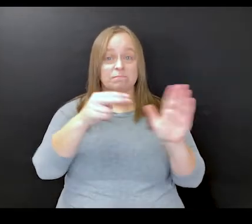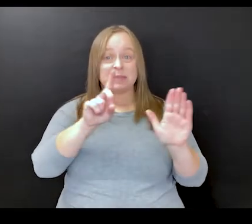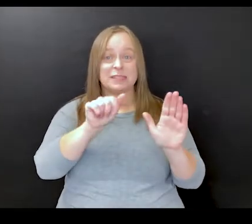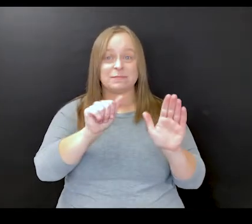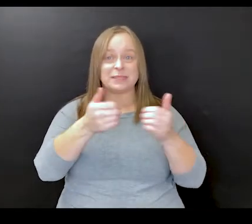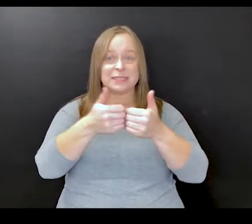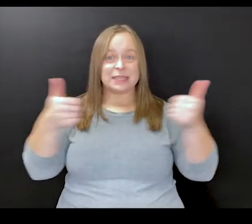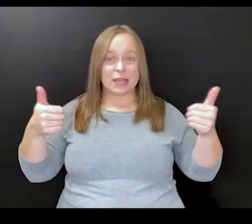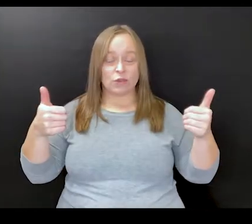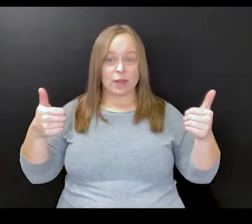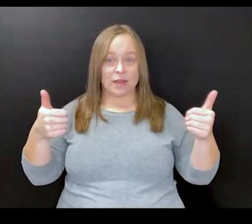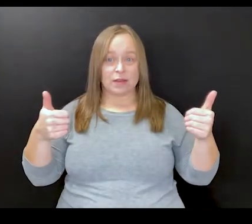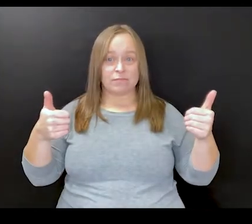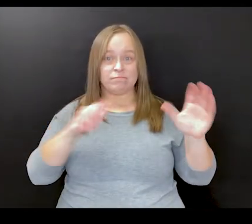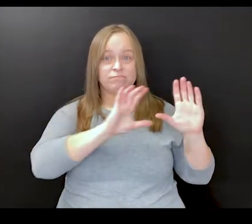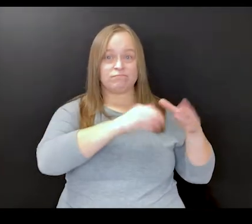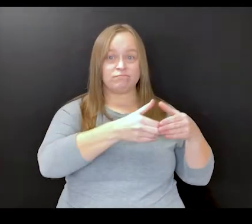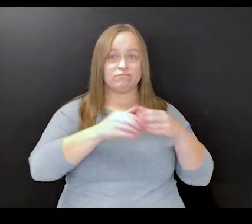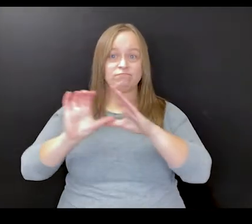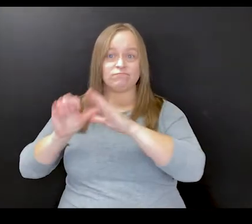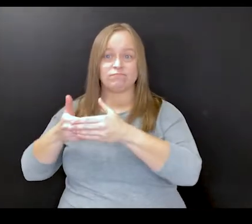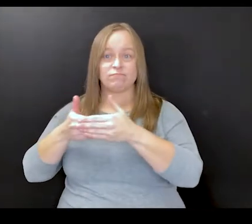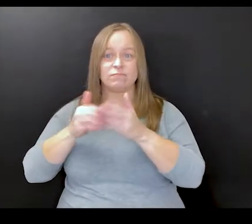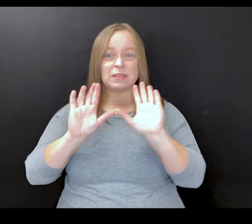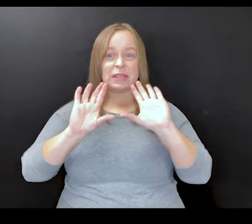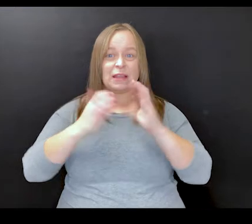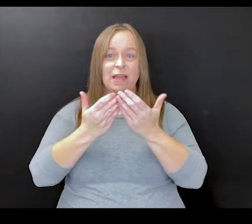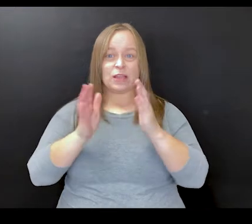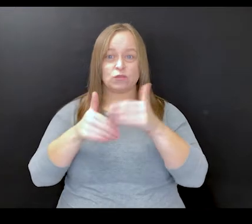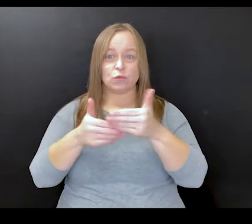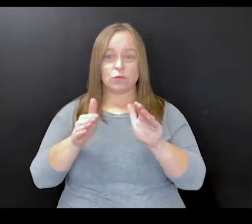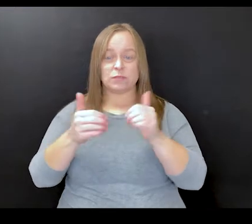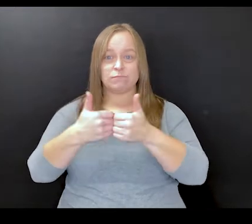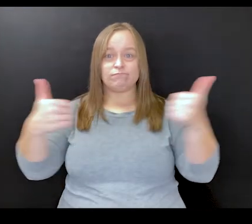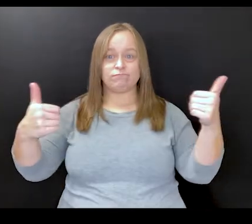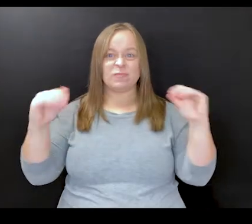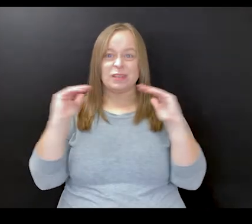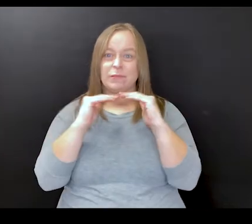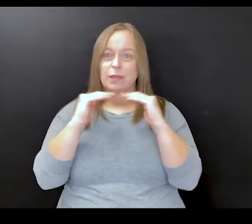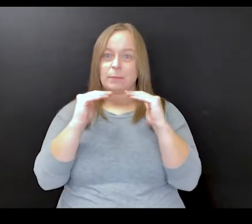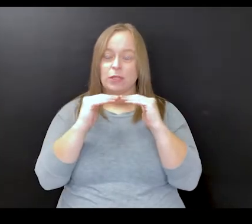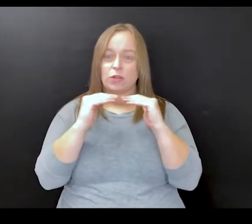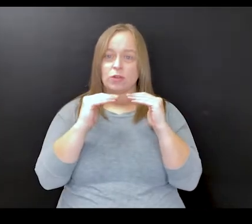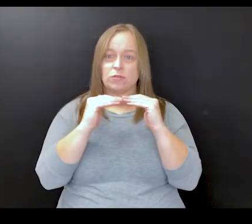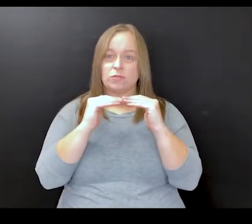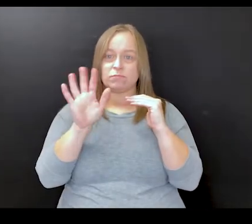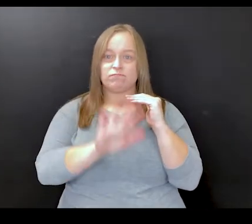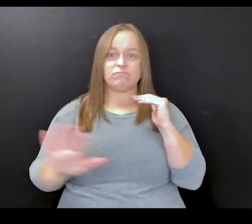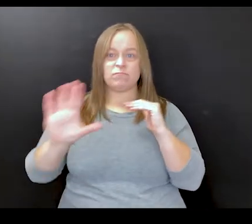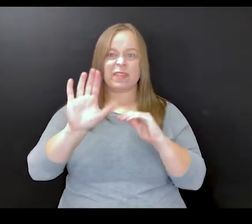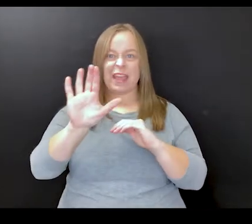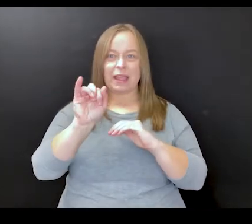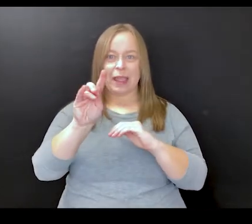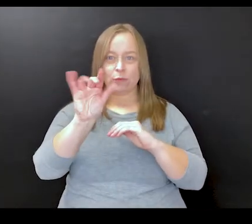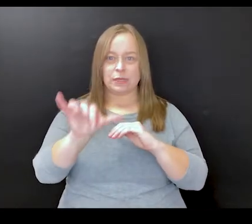were being segregated into classrooms away from their peers across the county.